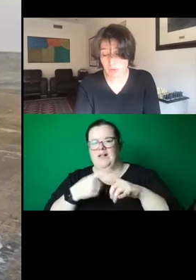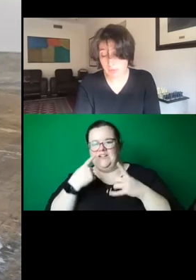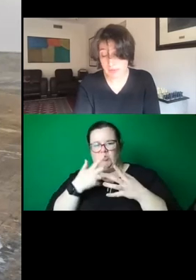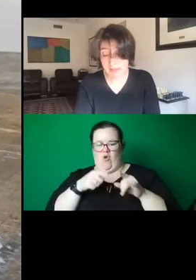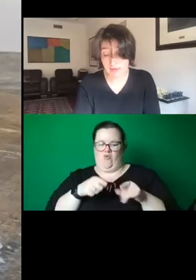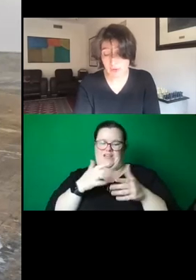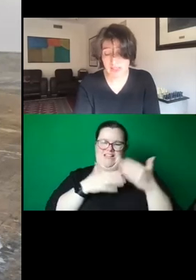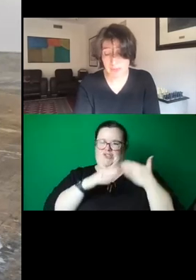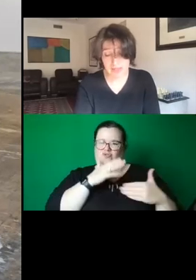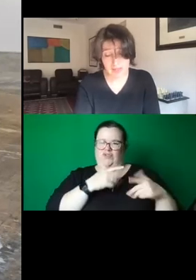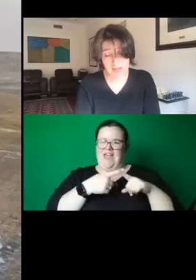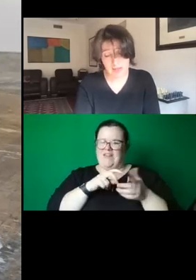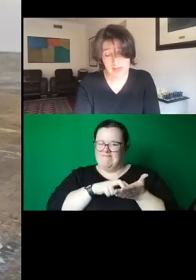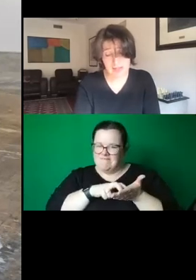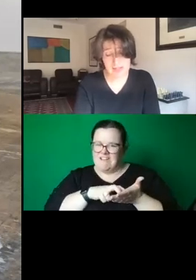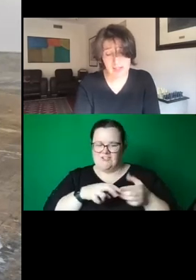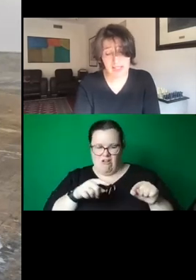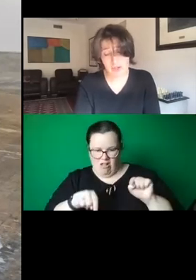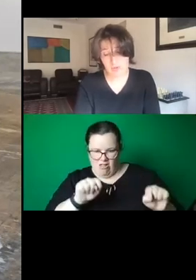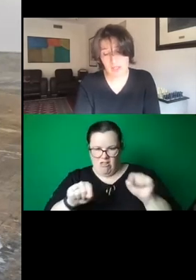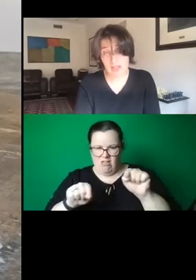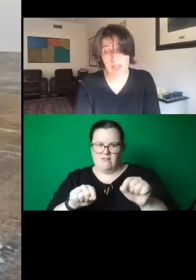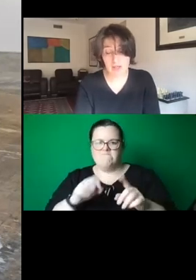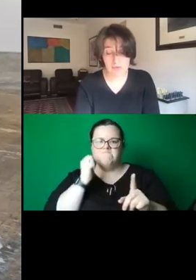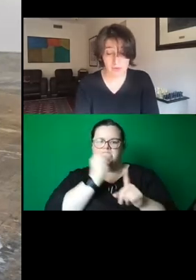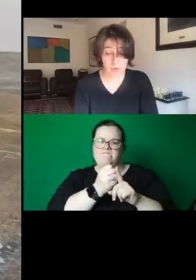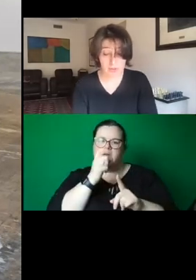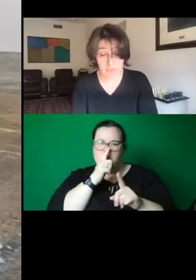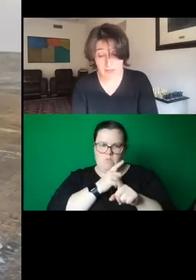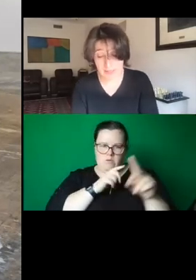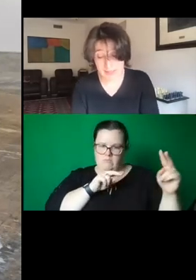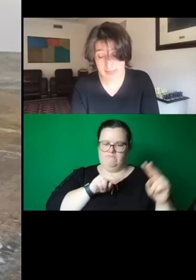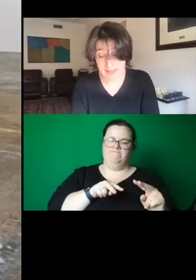pieces for its impact this incarnation of the archive talked about the legacies that